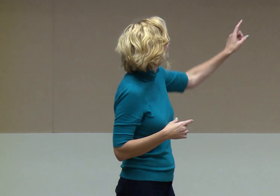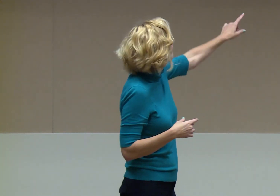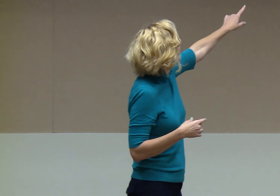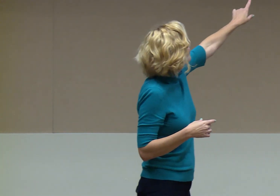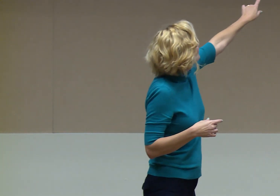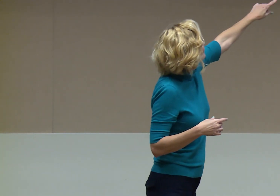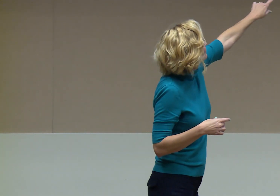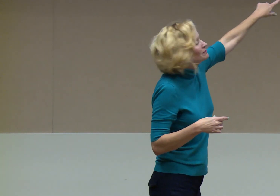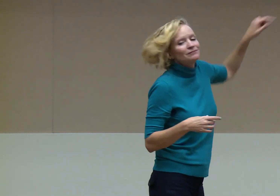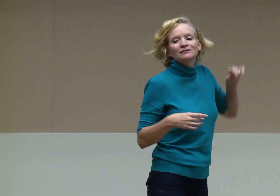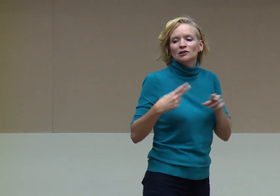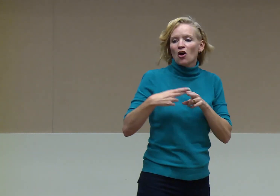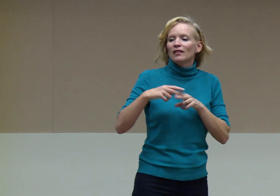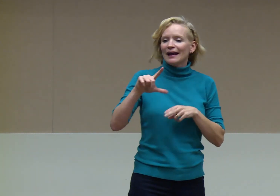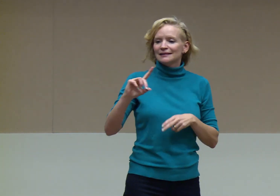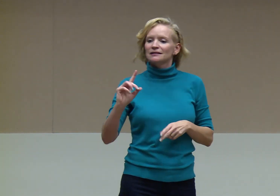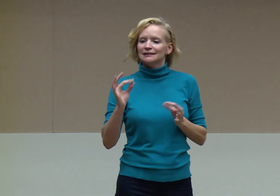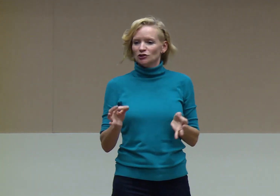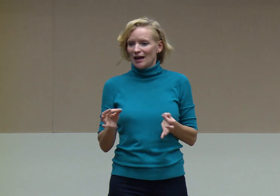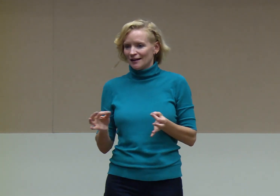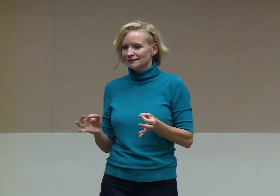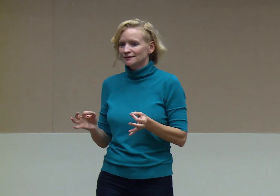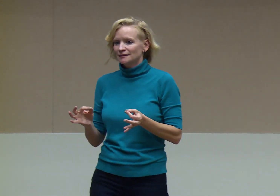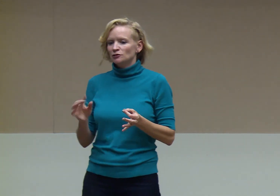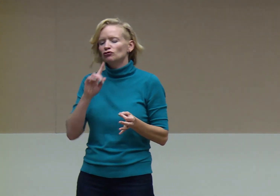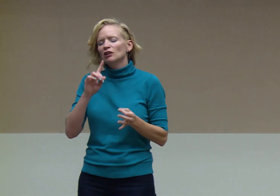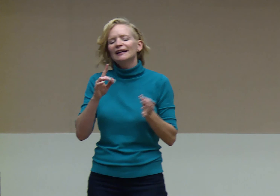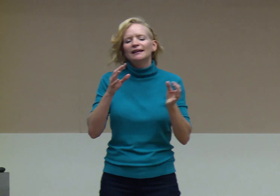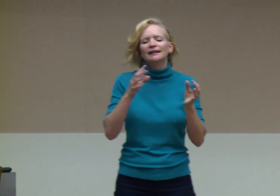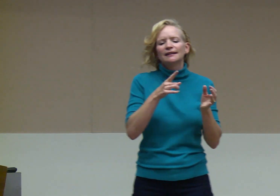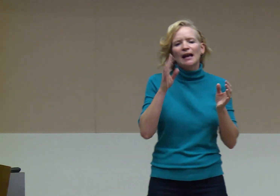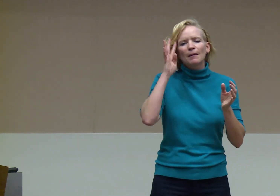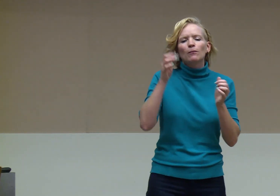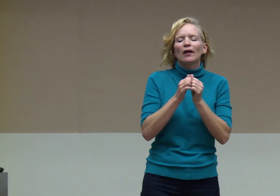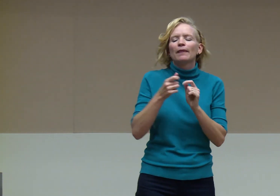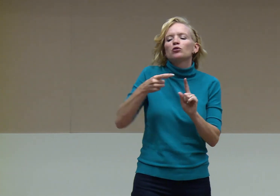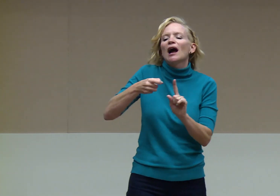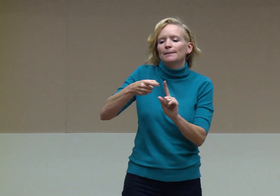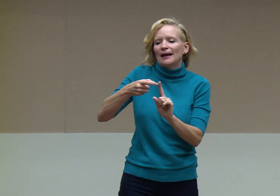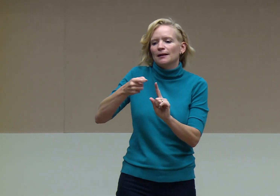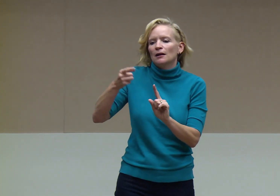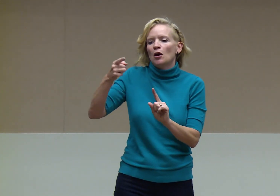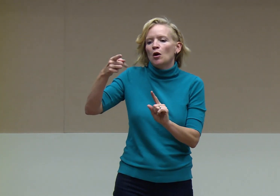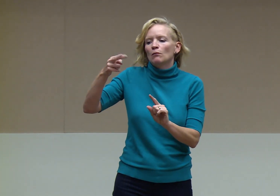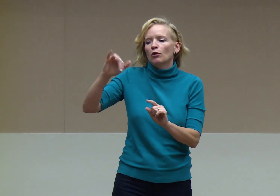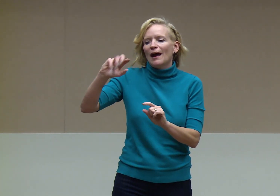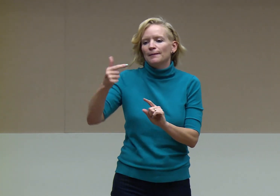He invented this technique, the lexical decision task. He came up with priming, really,